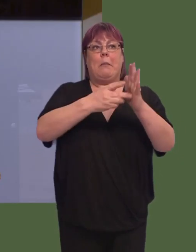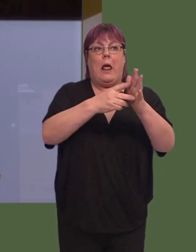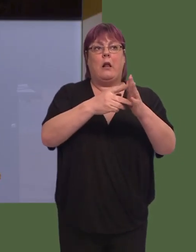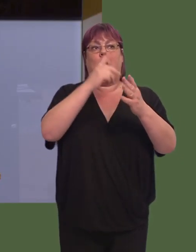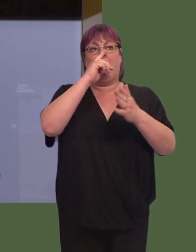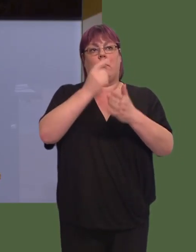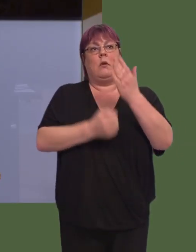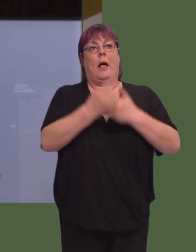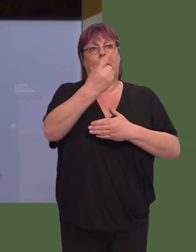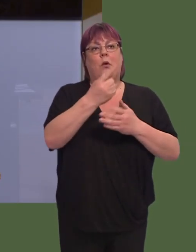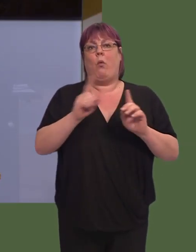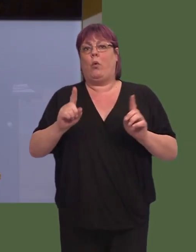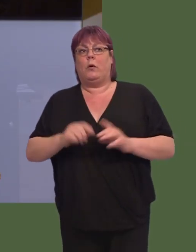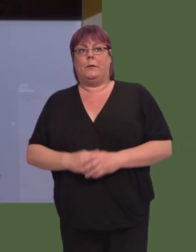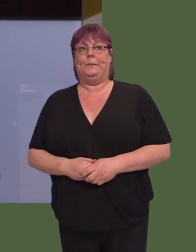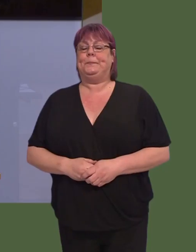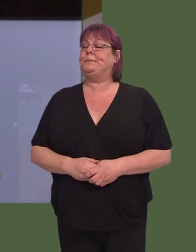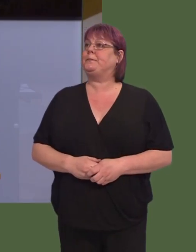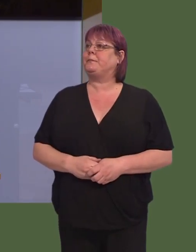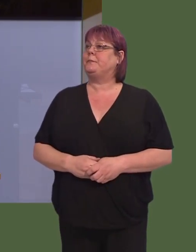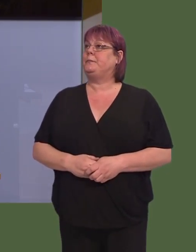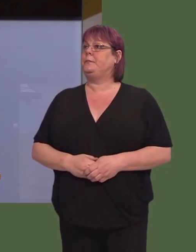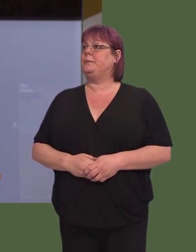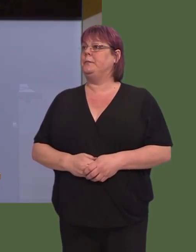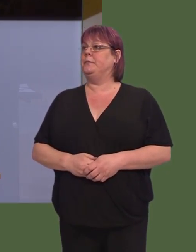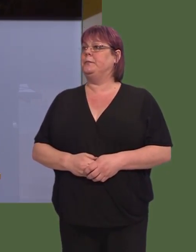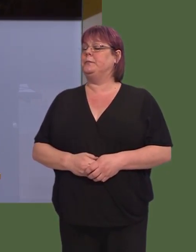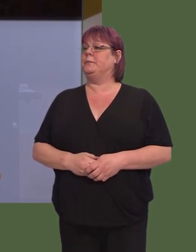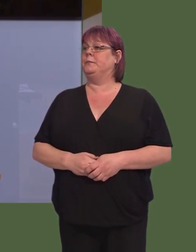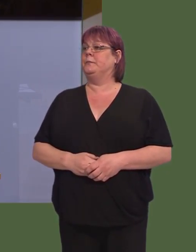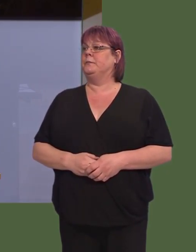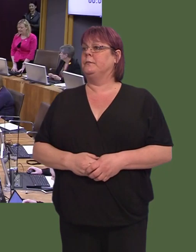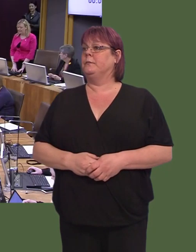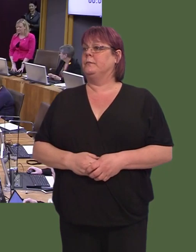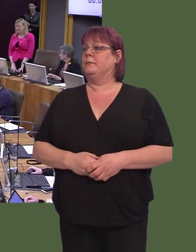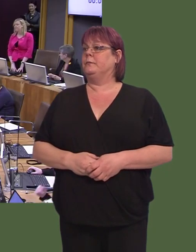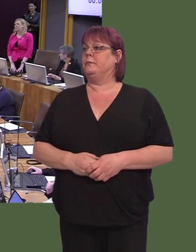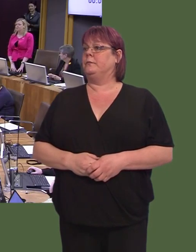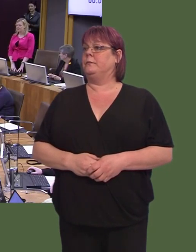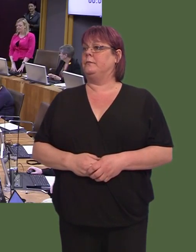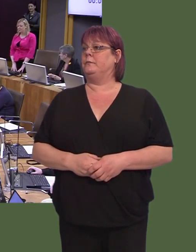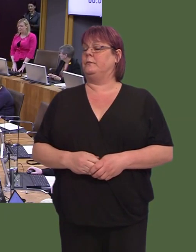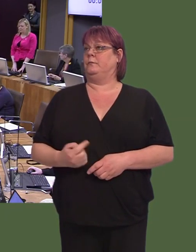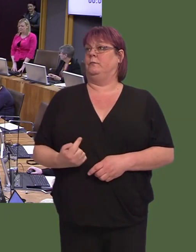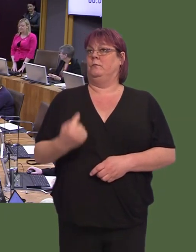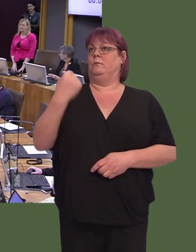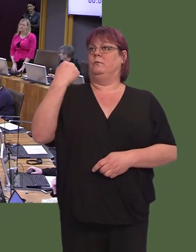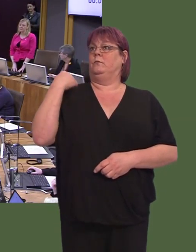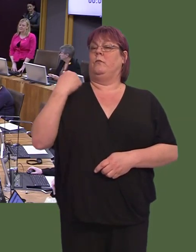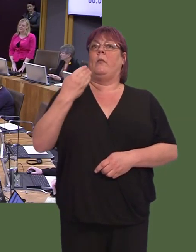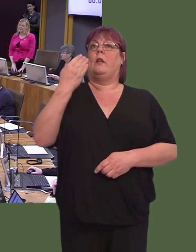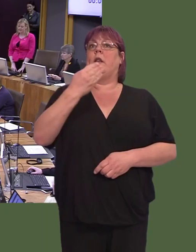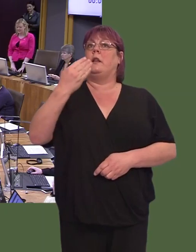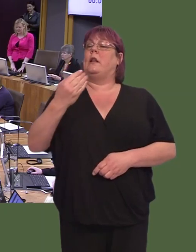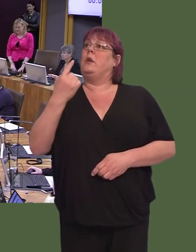Jayne Bryant AM: I was 13 years old when an M4 relief road around Newport was first mooted